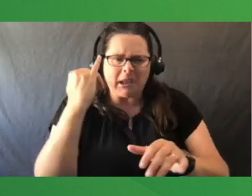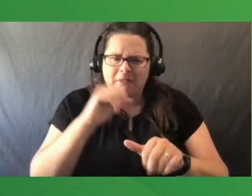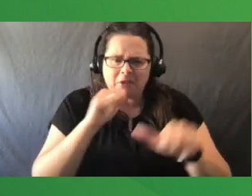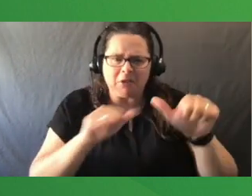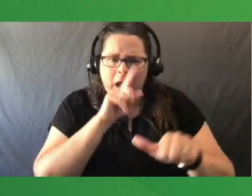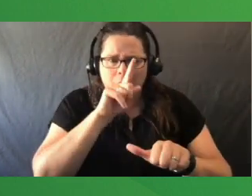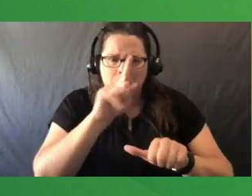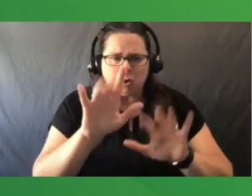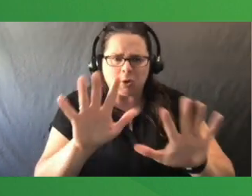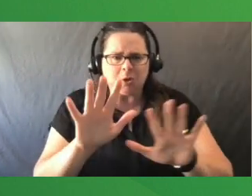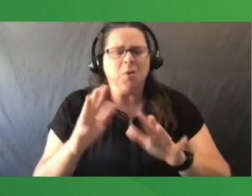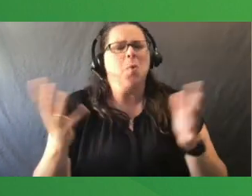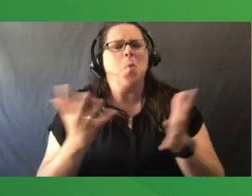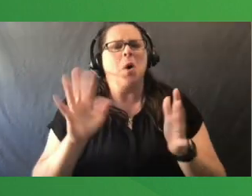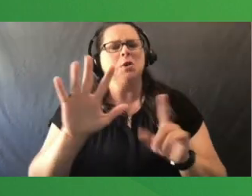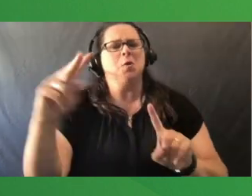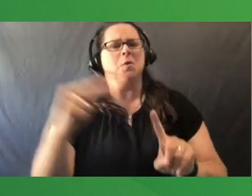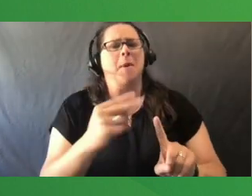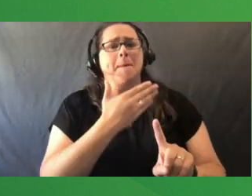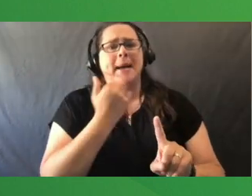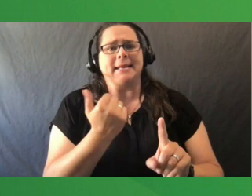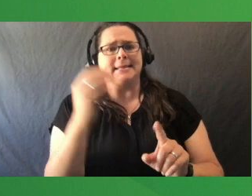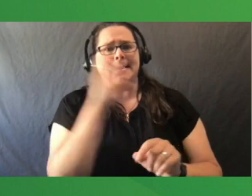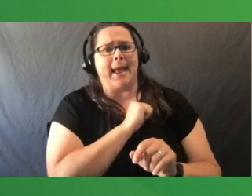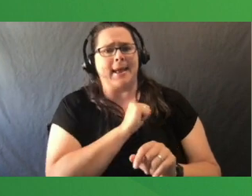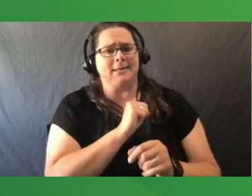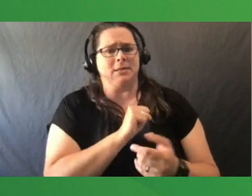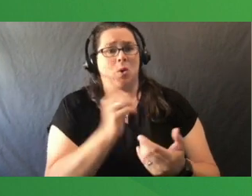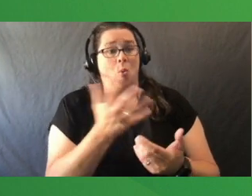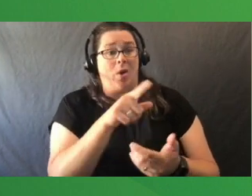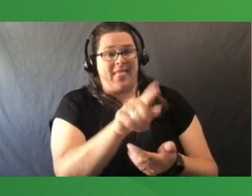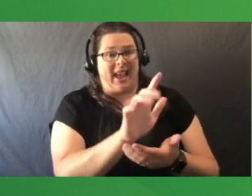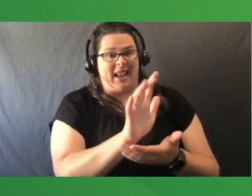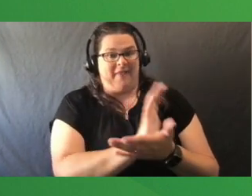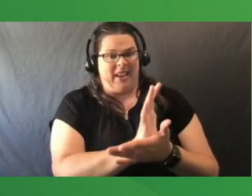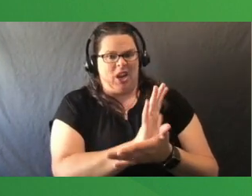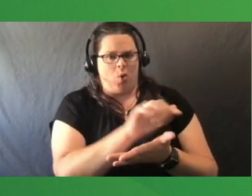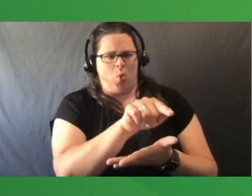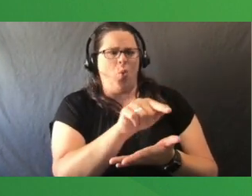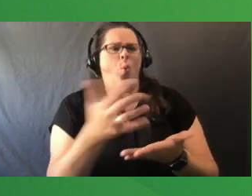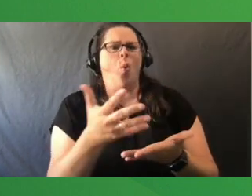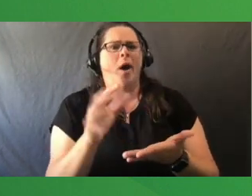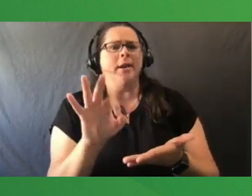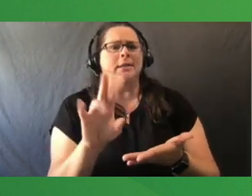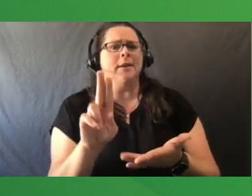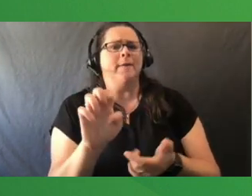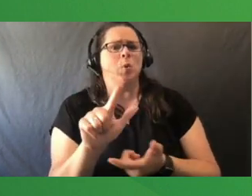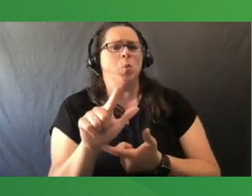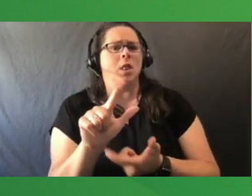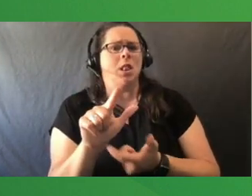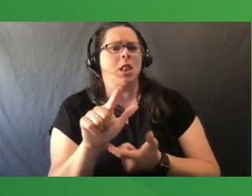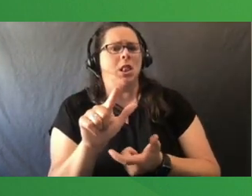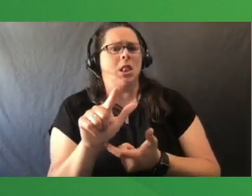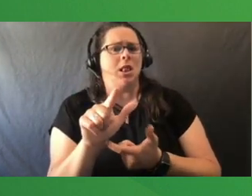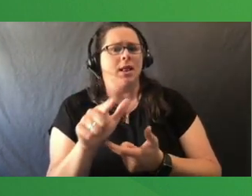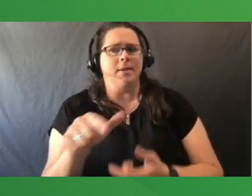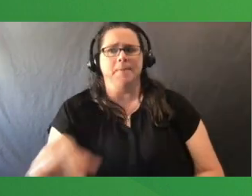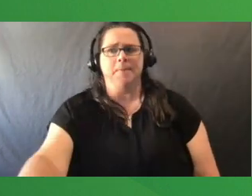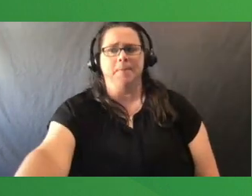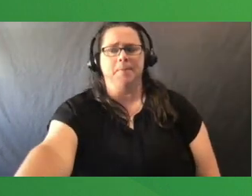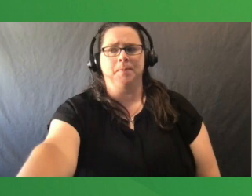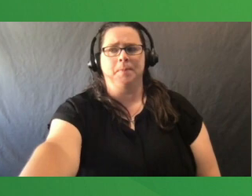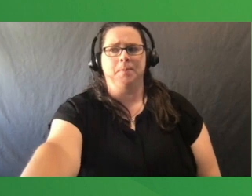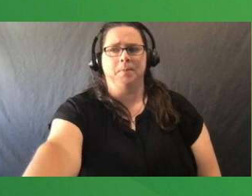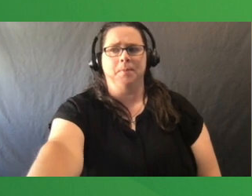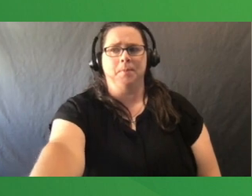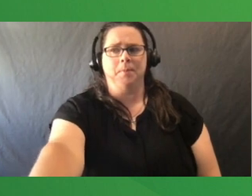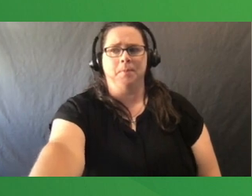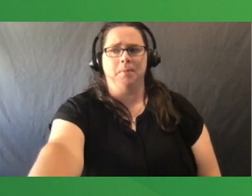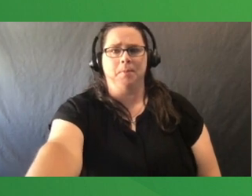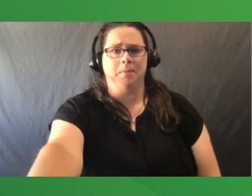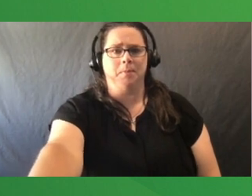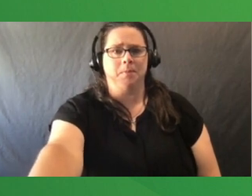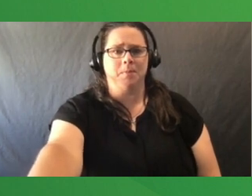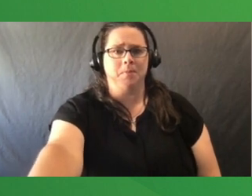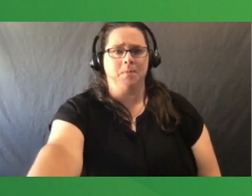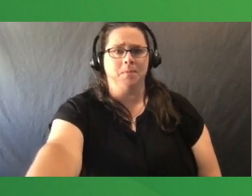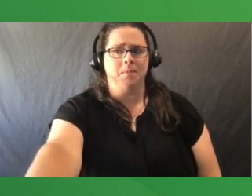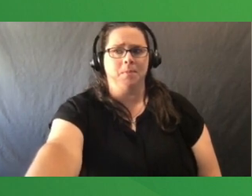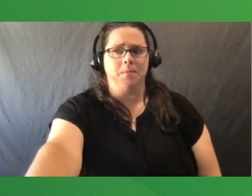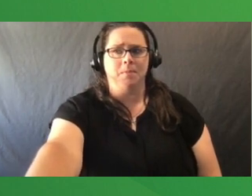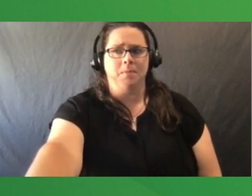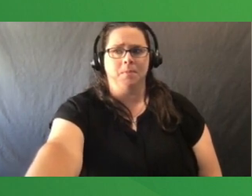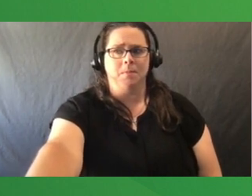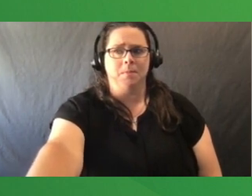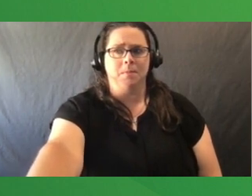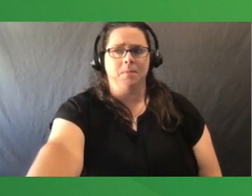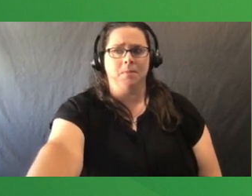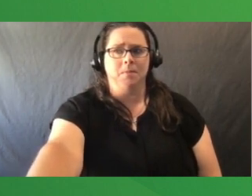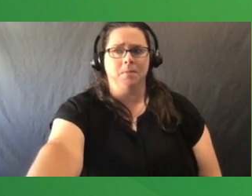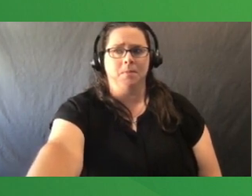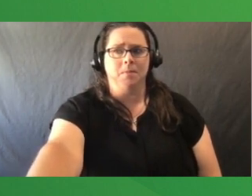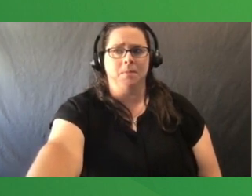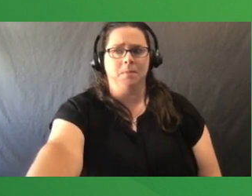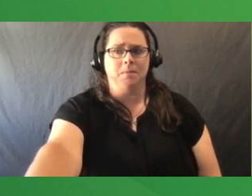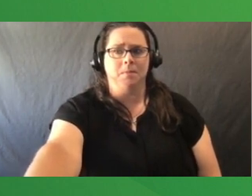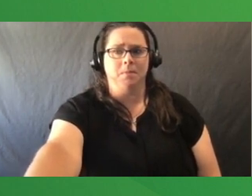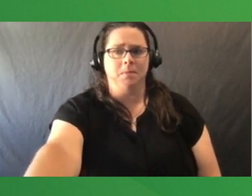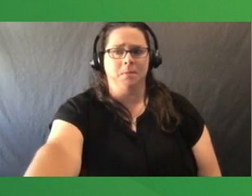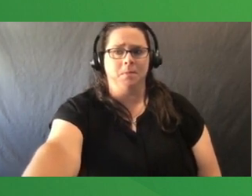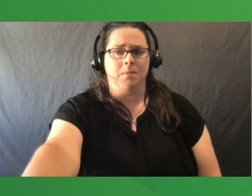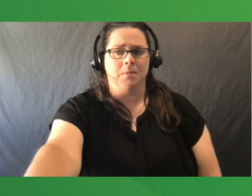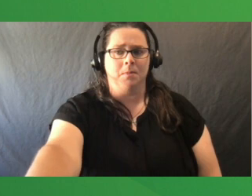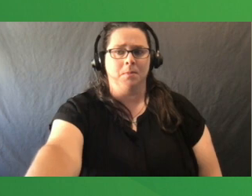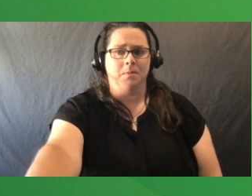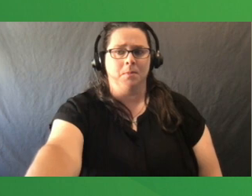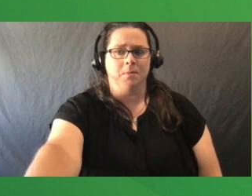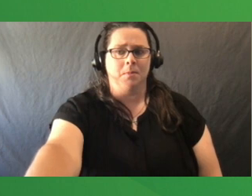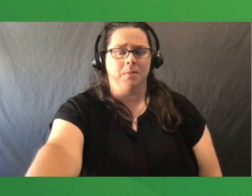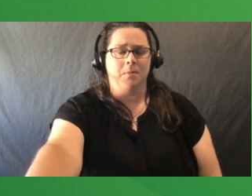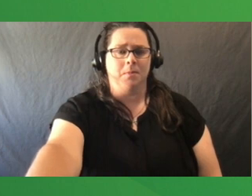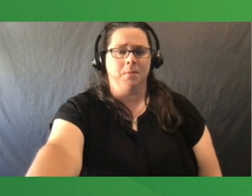But what would be your best guess as to what in that video is a fuel?